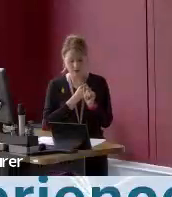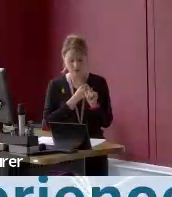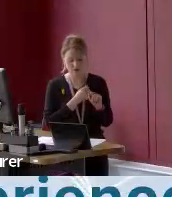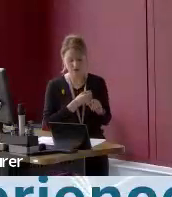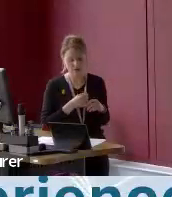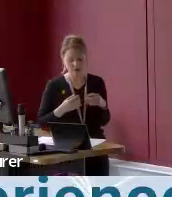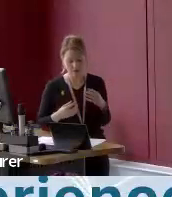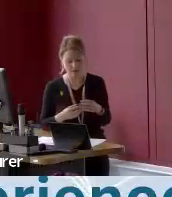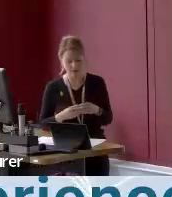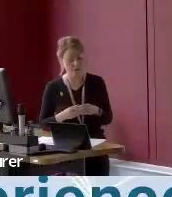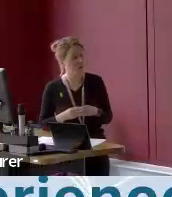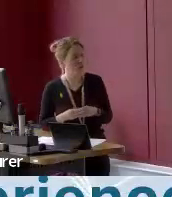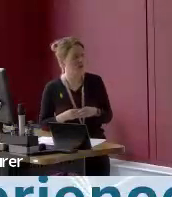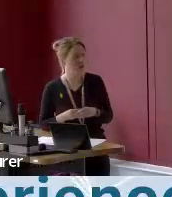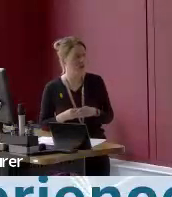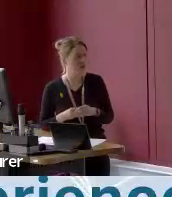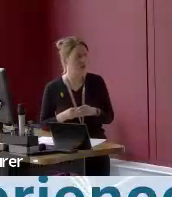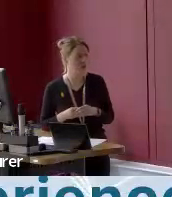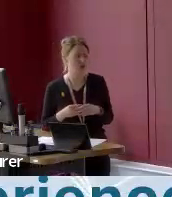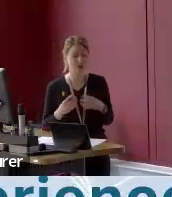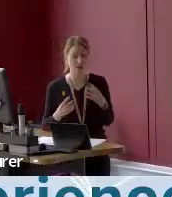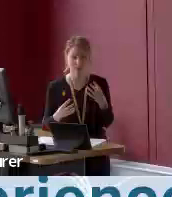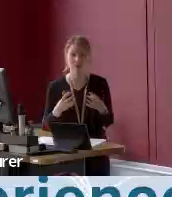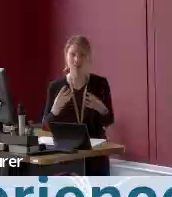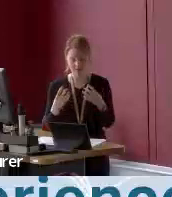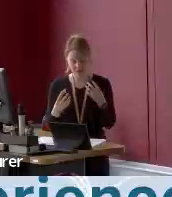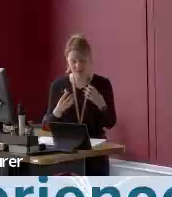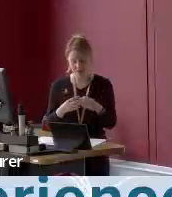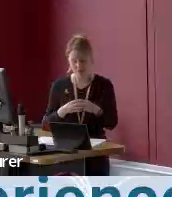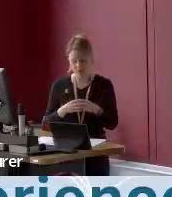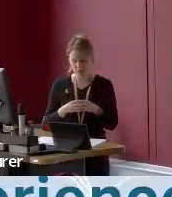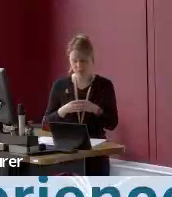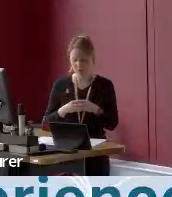and provide fresh and alternative perspectives to some of. The more traditional academic approaches